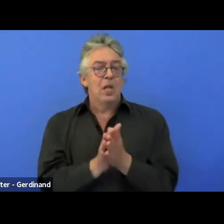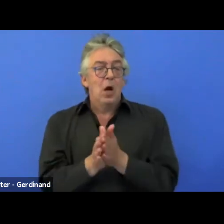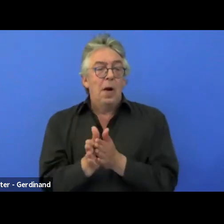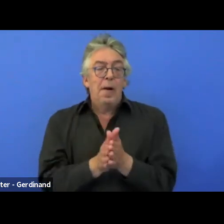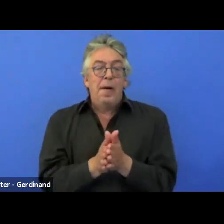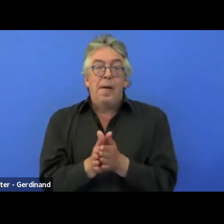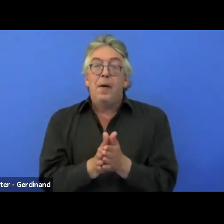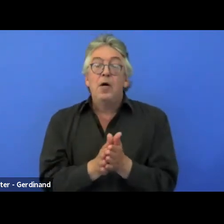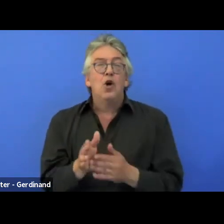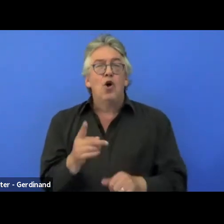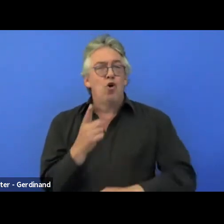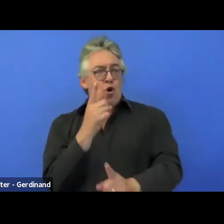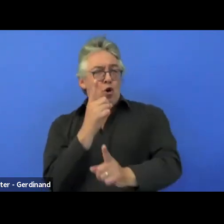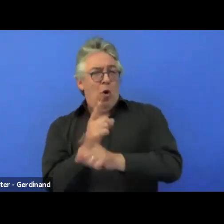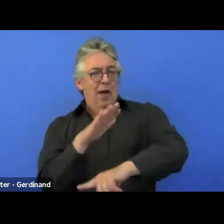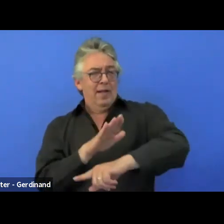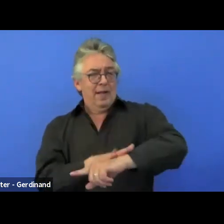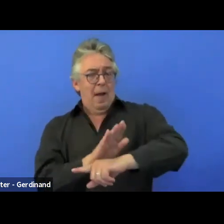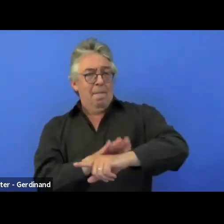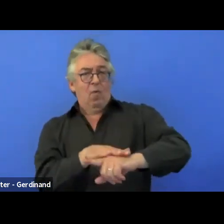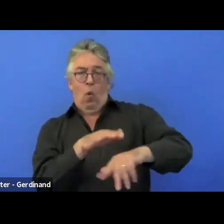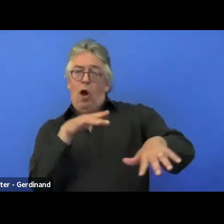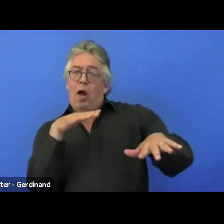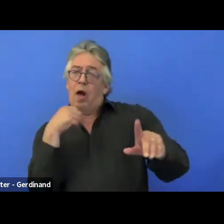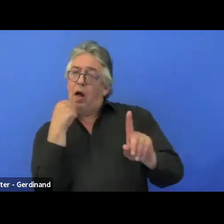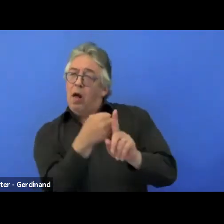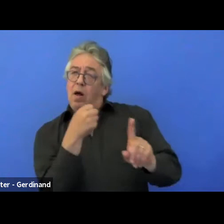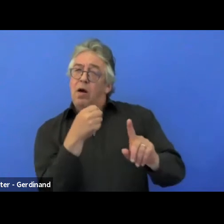the content of a standard is like an inverted pyramid